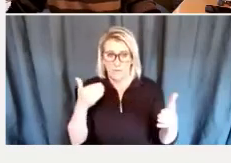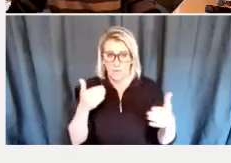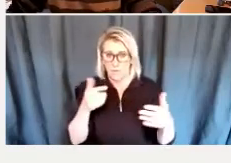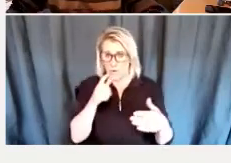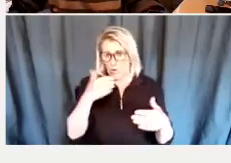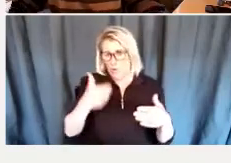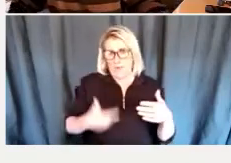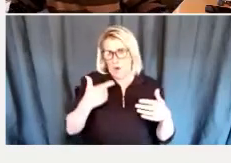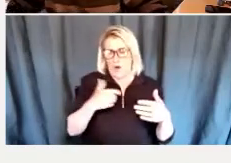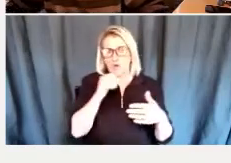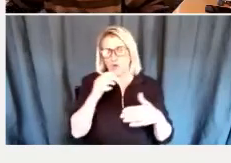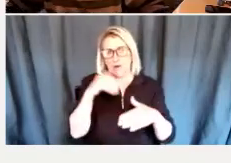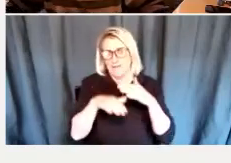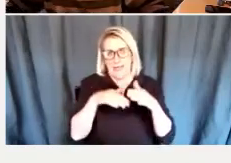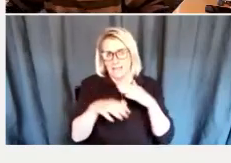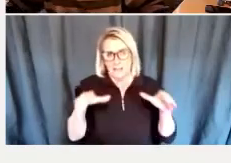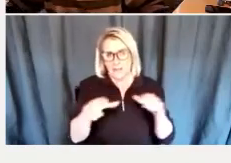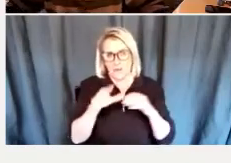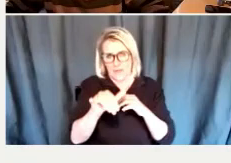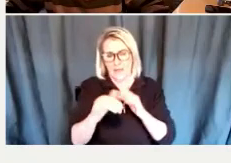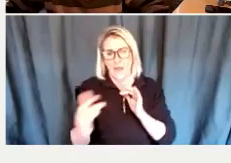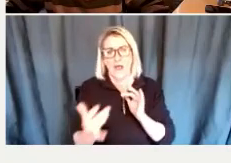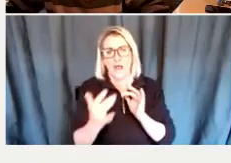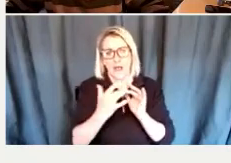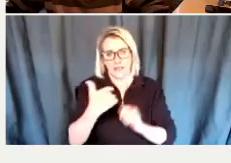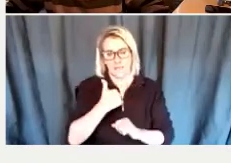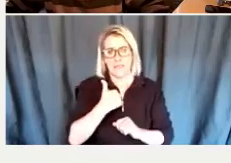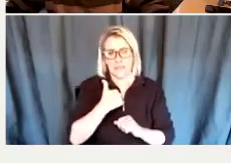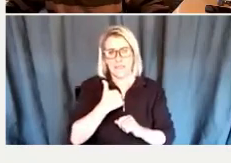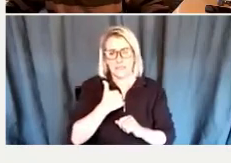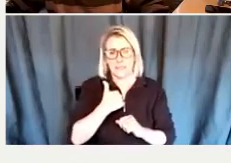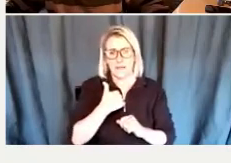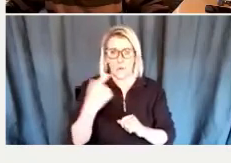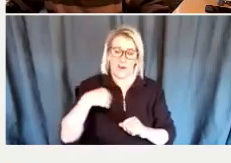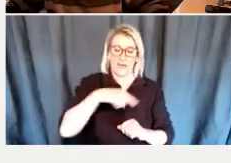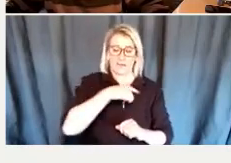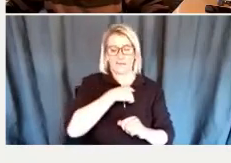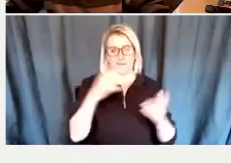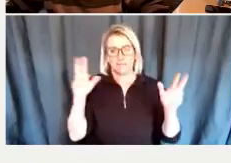to do that, contact me, contact us and we will do it for you.